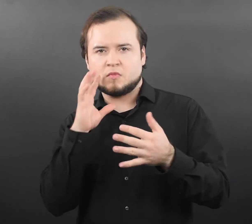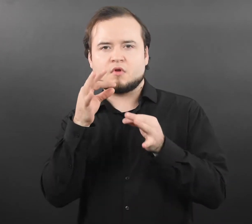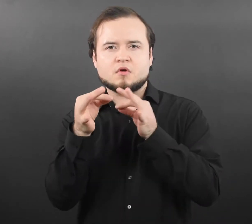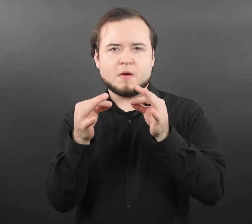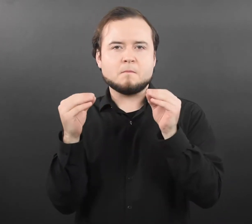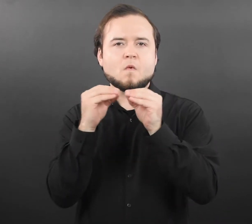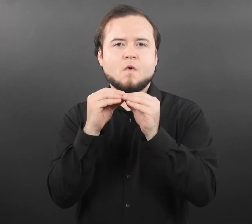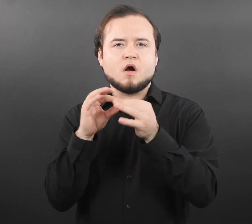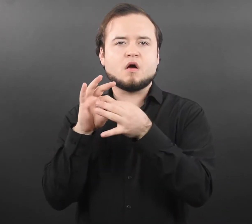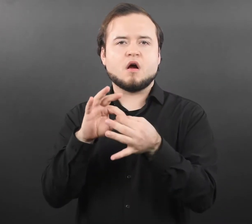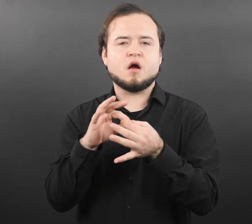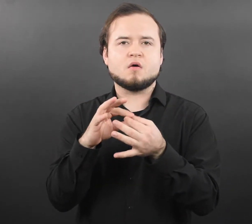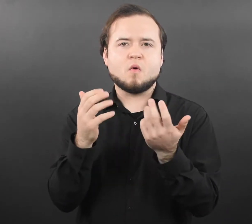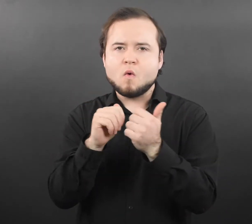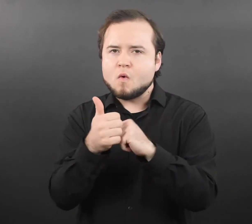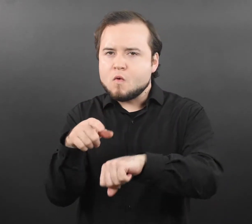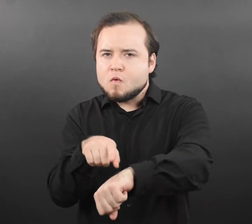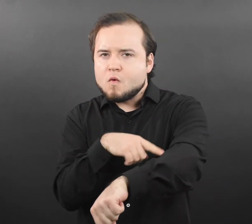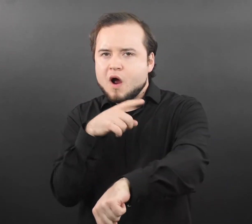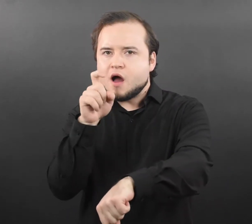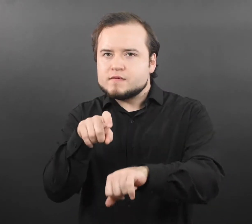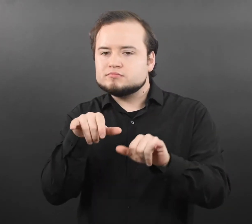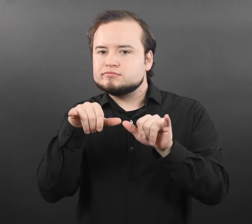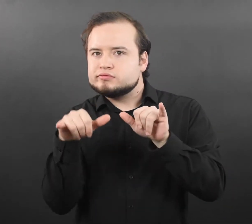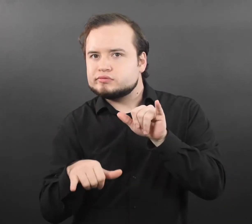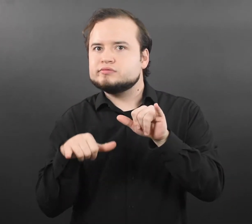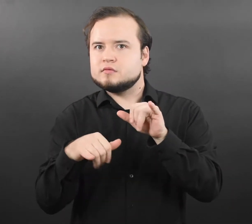Learn more below about how long you might have to stay home.